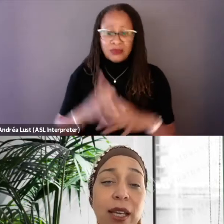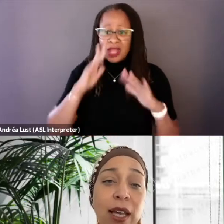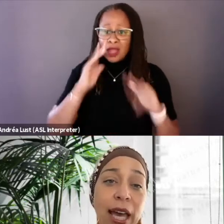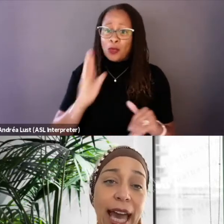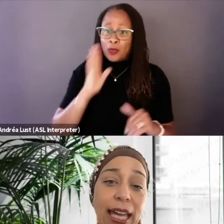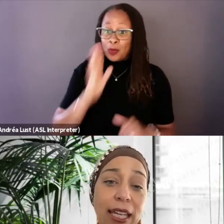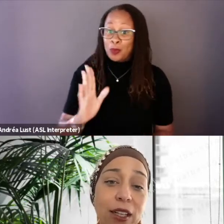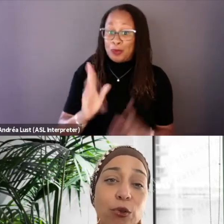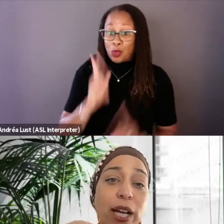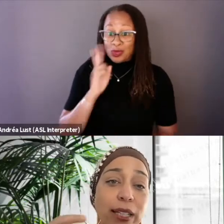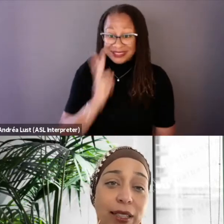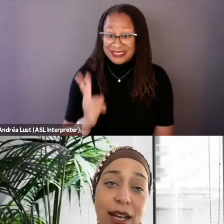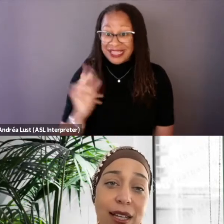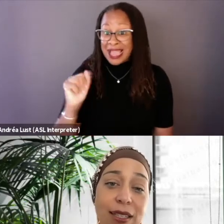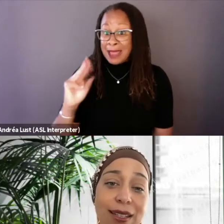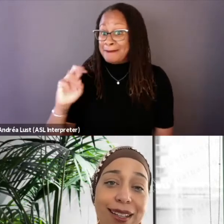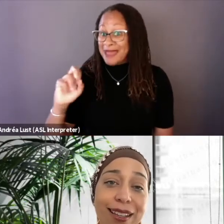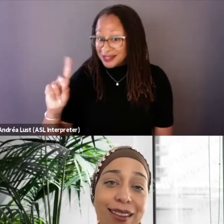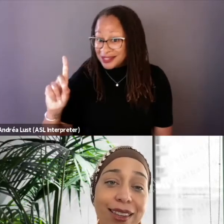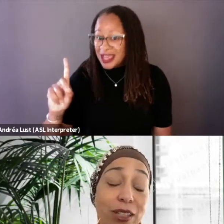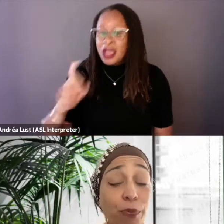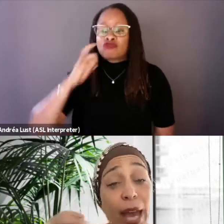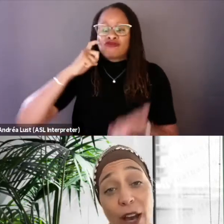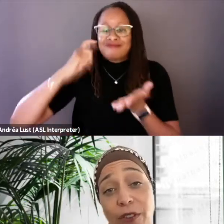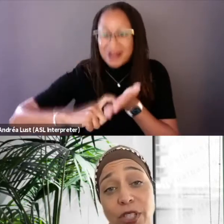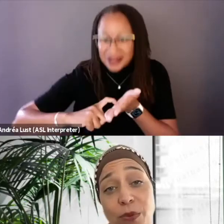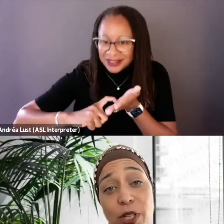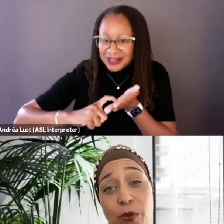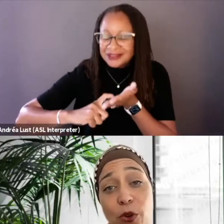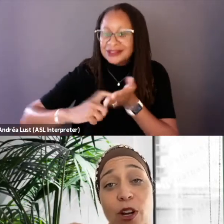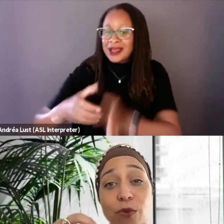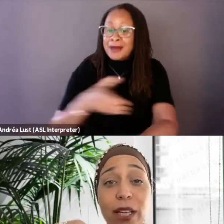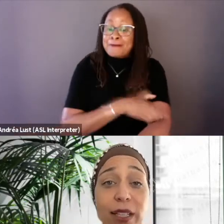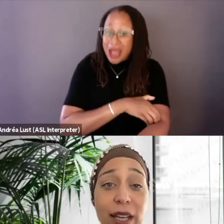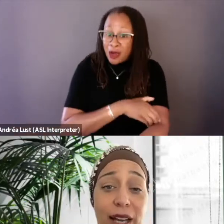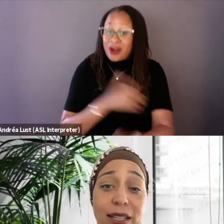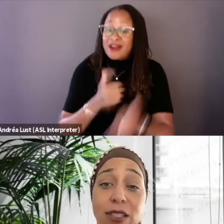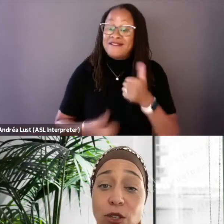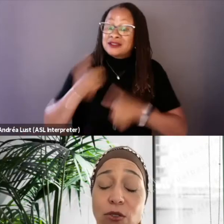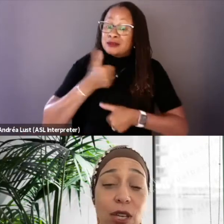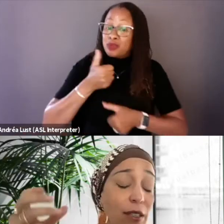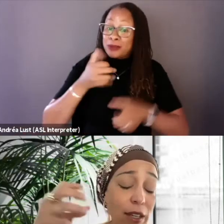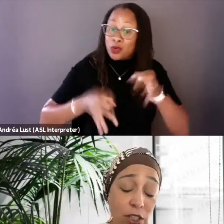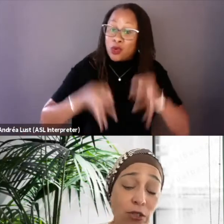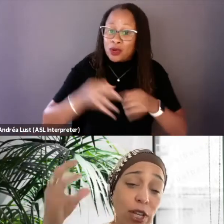and recognize the power of the Supreme Court, recognize, as you're saying,